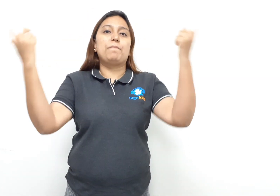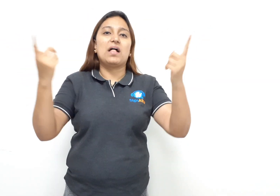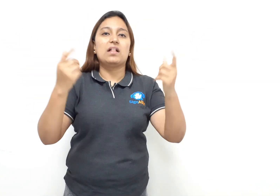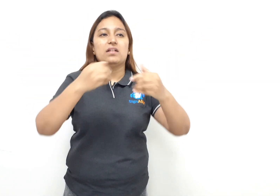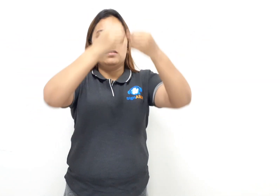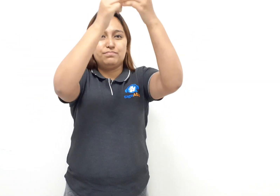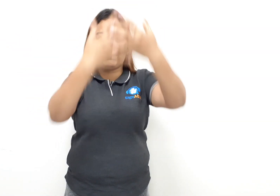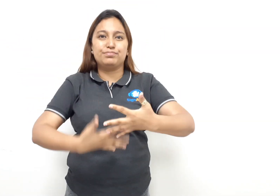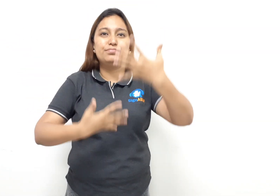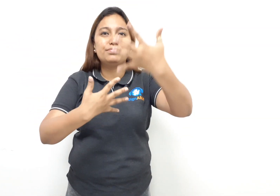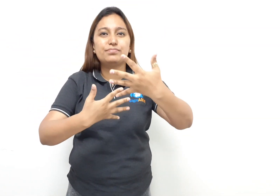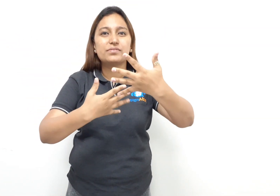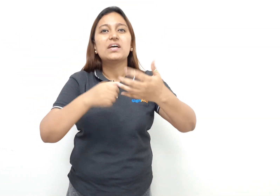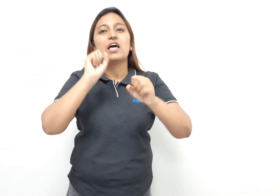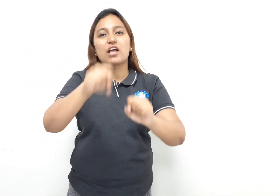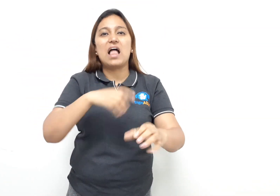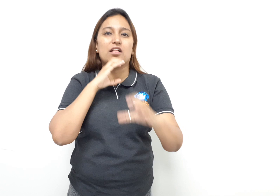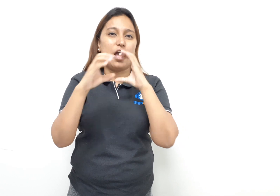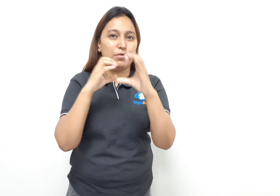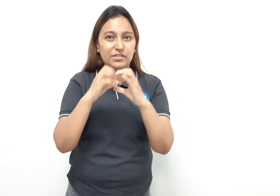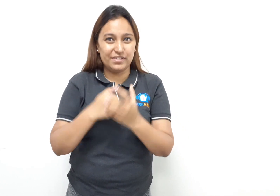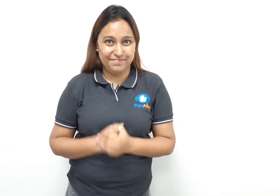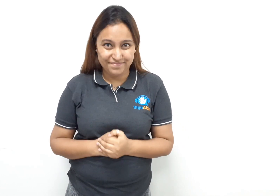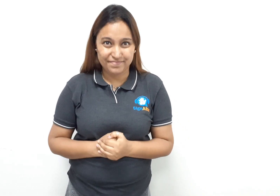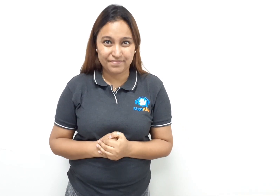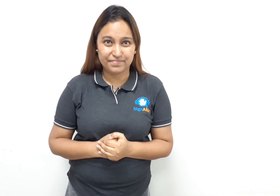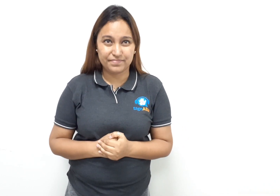And then you can find a screen displaying a bunch of phone numbers where you can communicate.